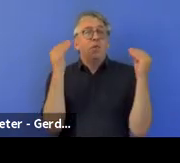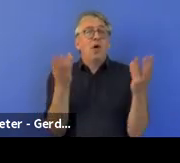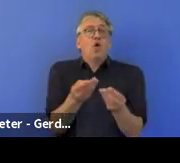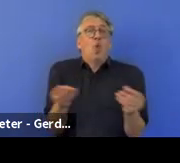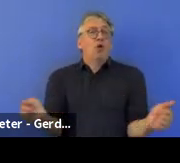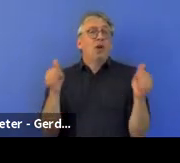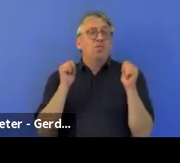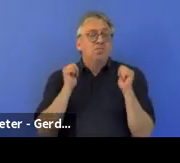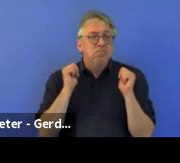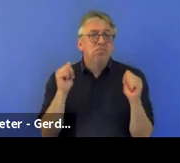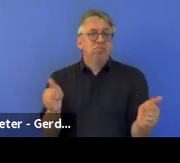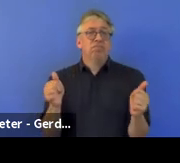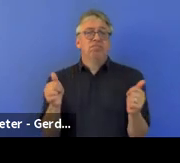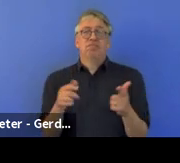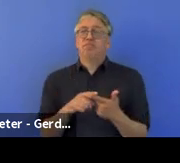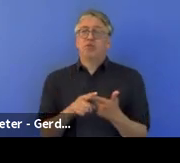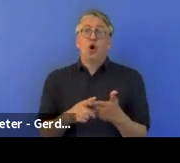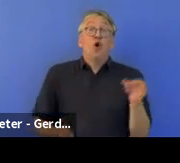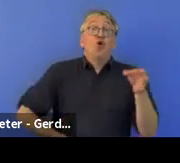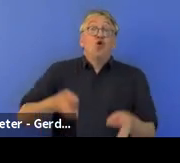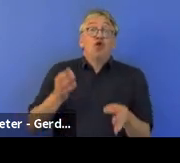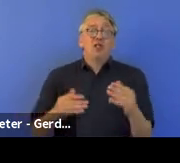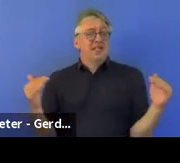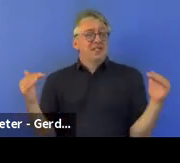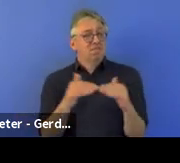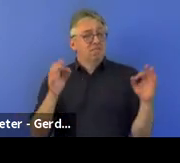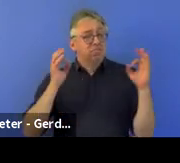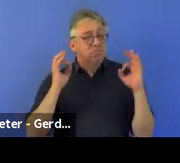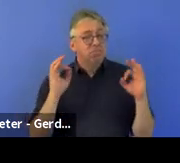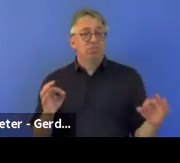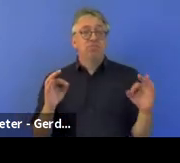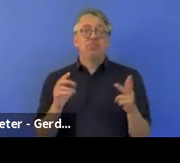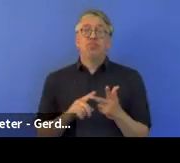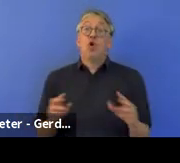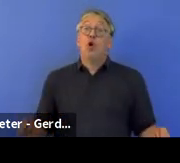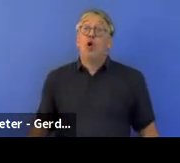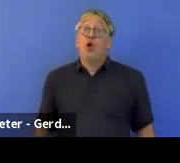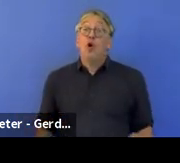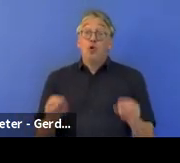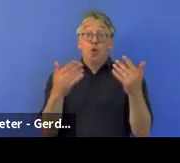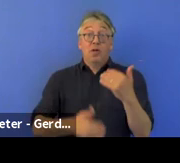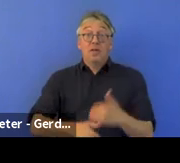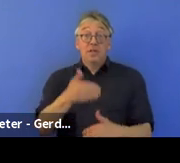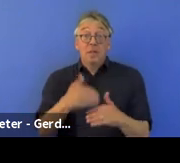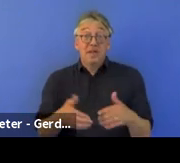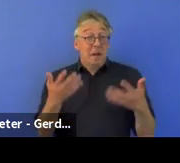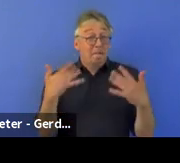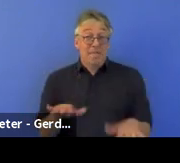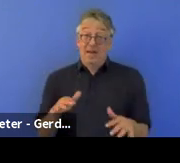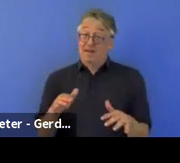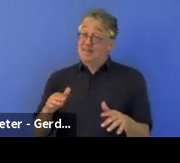gender and social justice. Education that is safe for every learner. Good quality education. Education that centers climate justice,